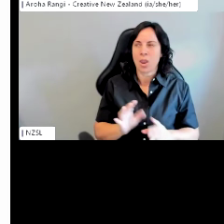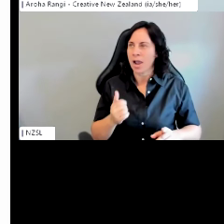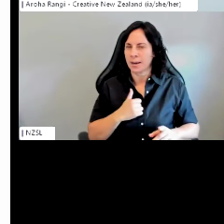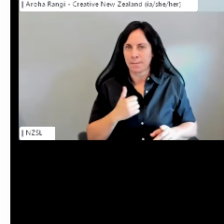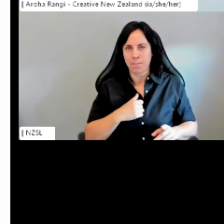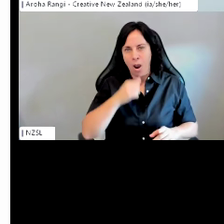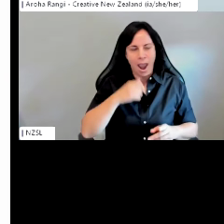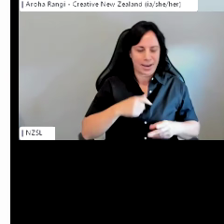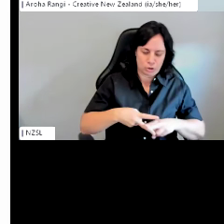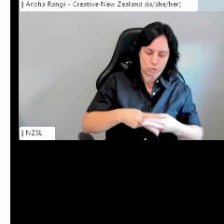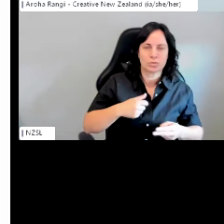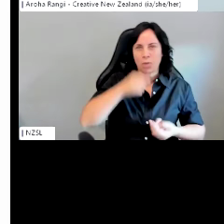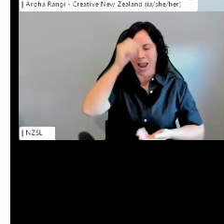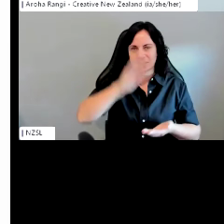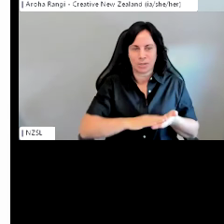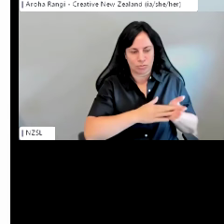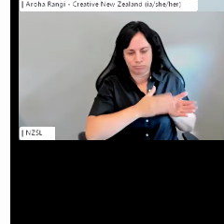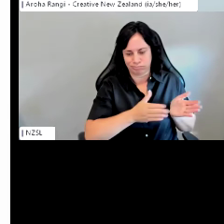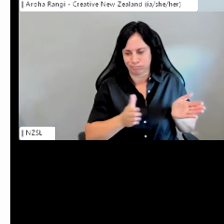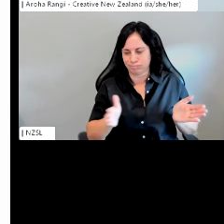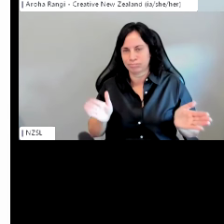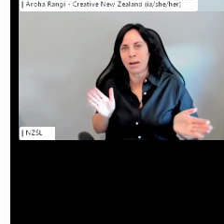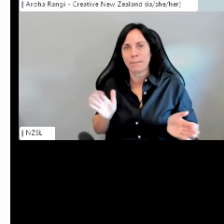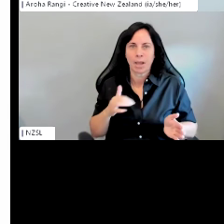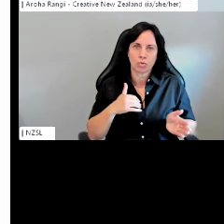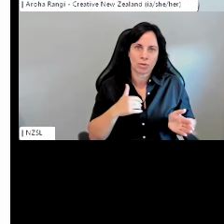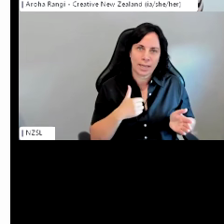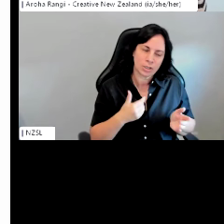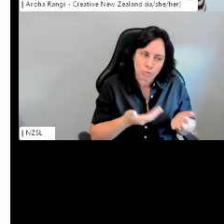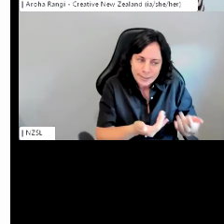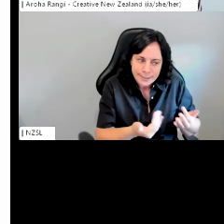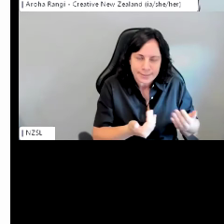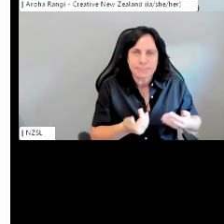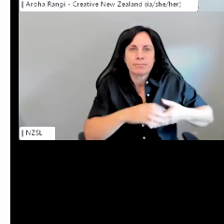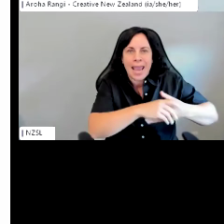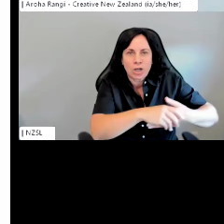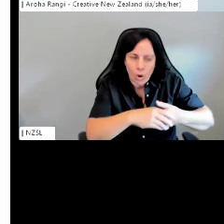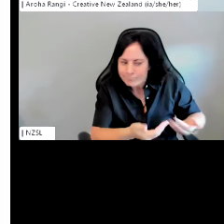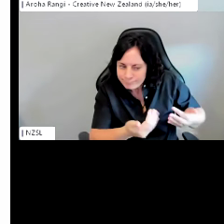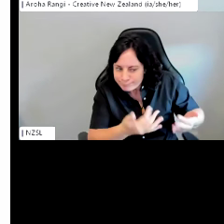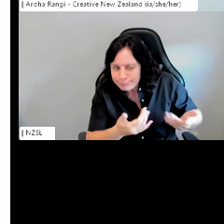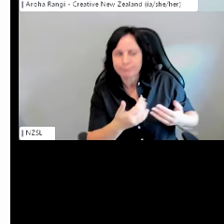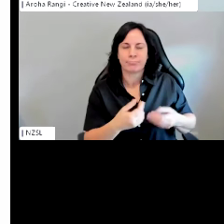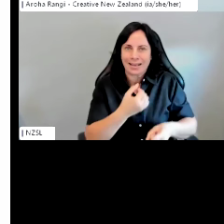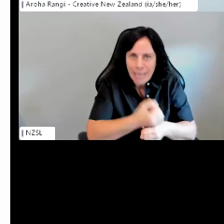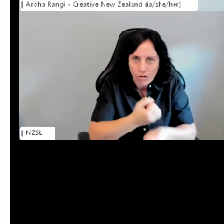more cultural, but they need so much handholding and guarantee and and and uh and help in order to